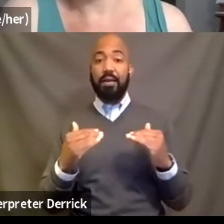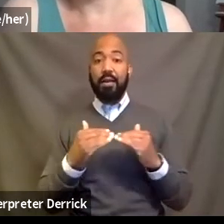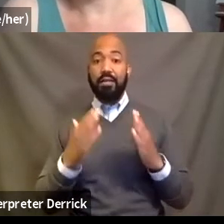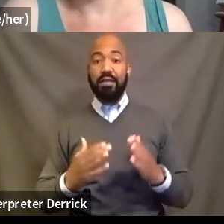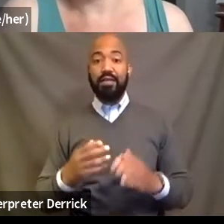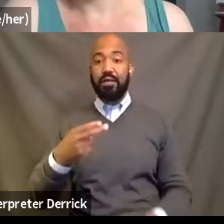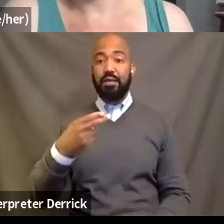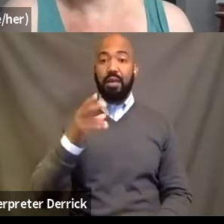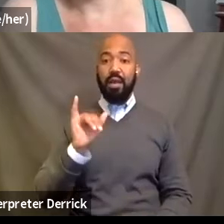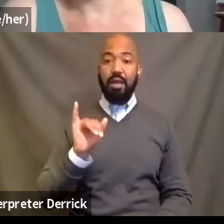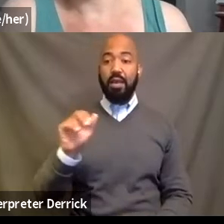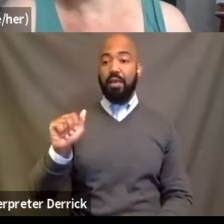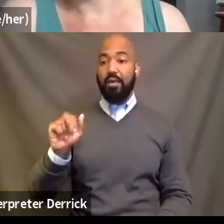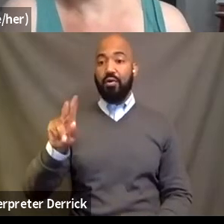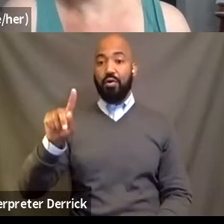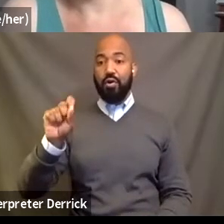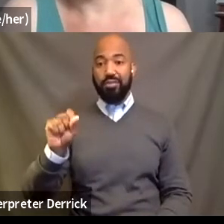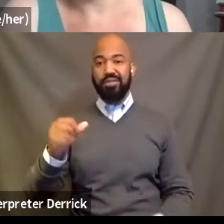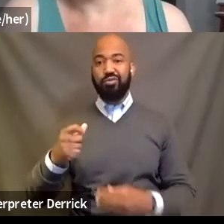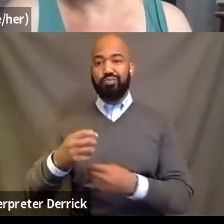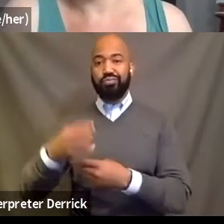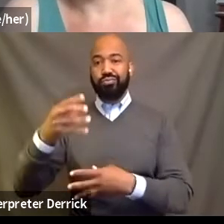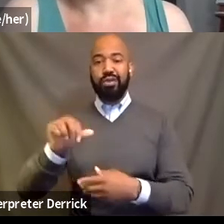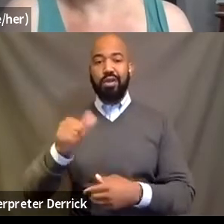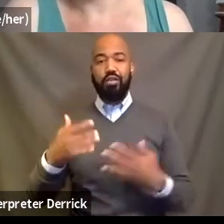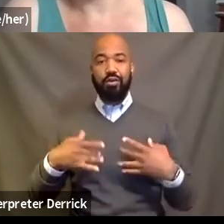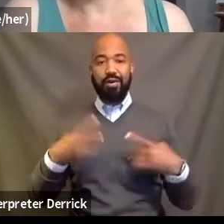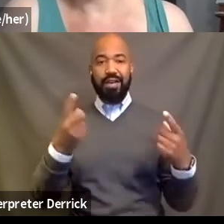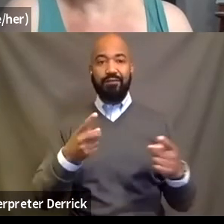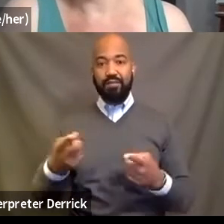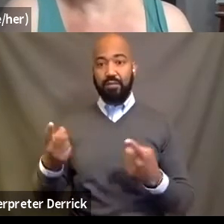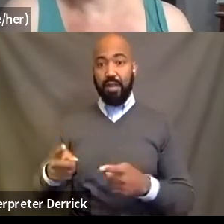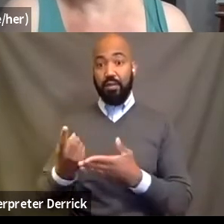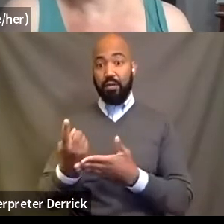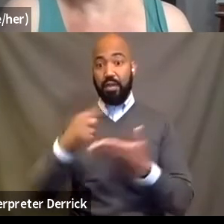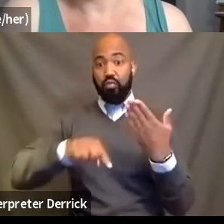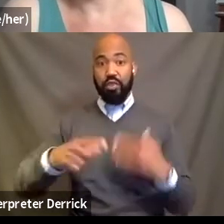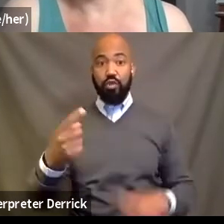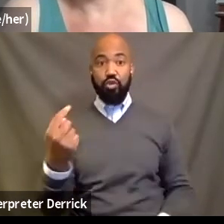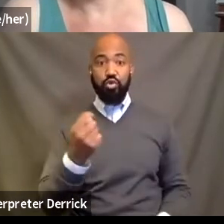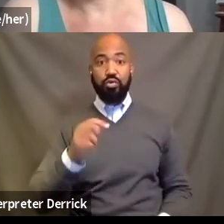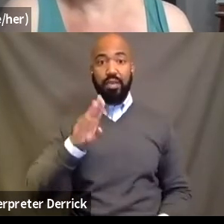Kirya Traber (she/her): But to our panelists any final words or where should people check out your other work anything you want us to know about.